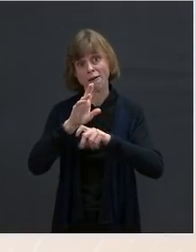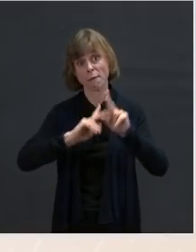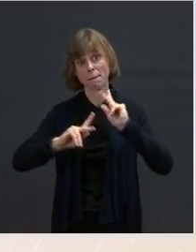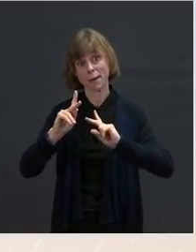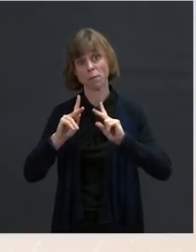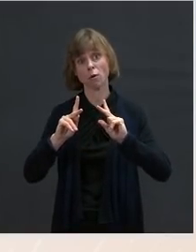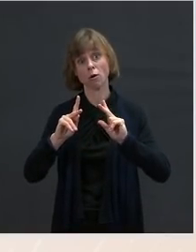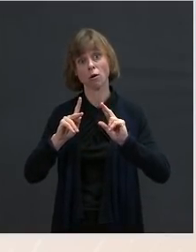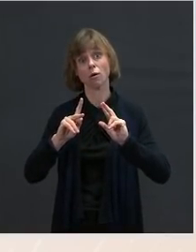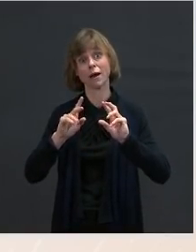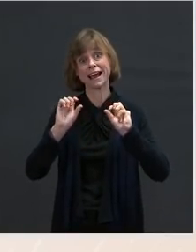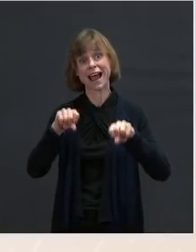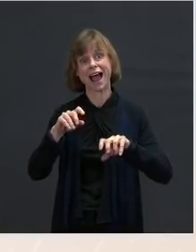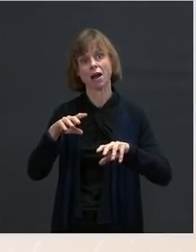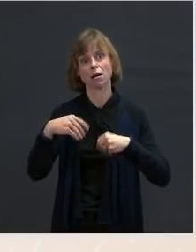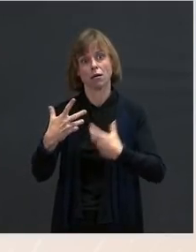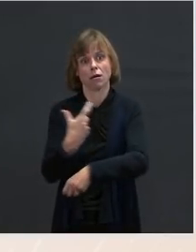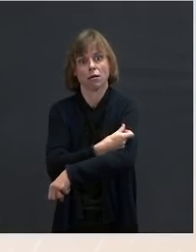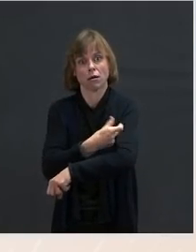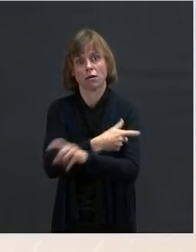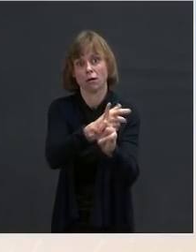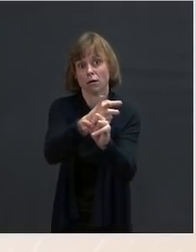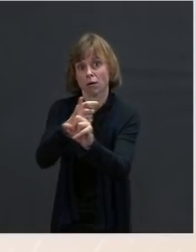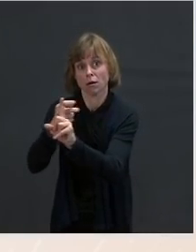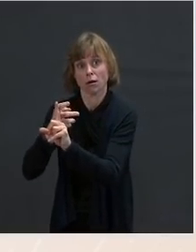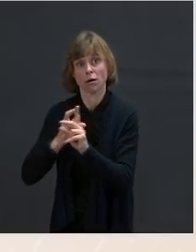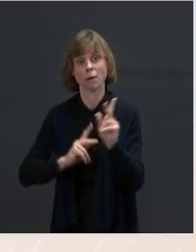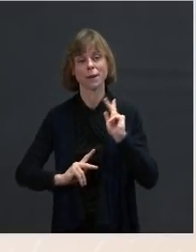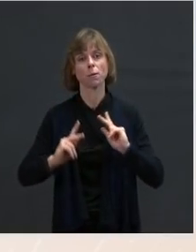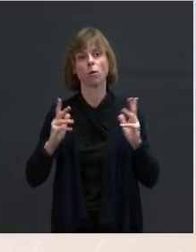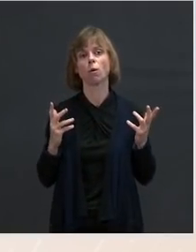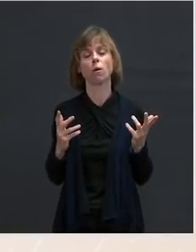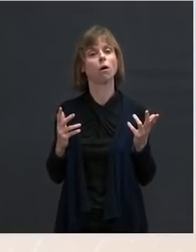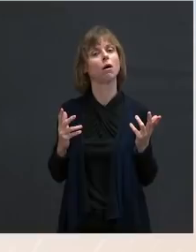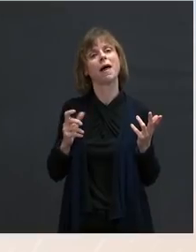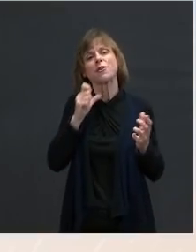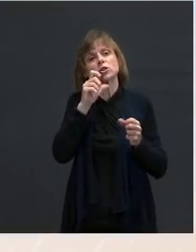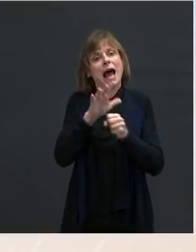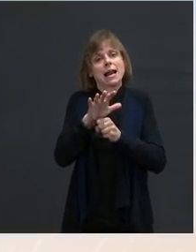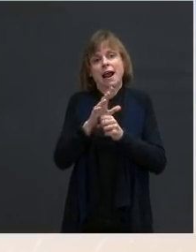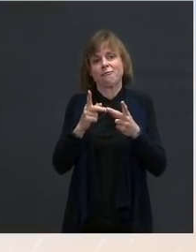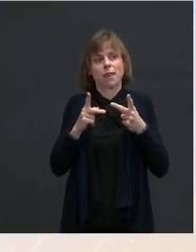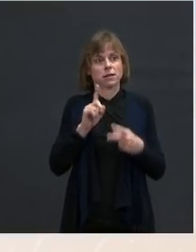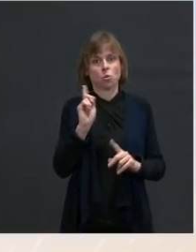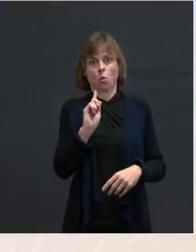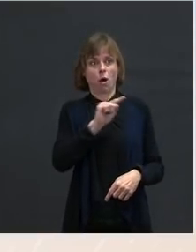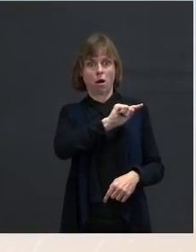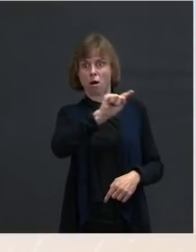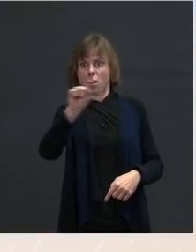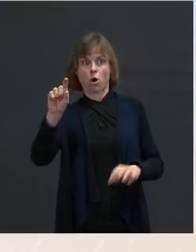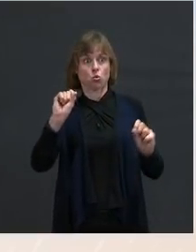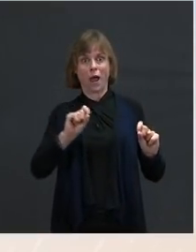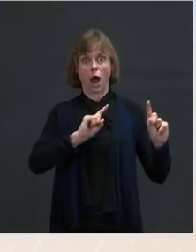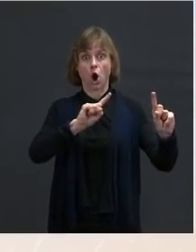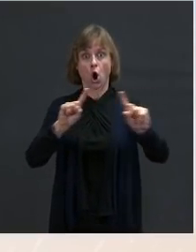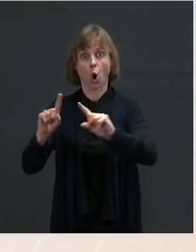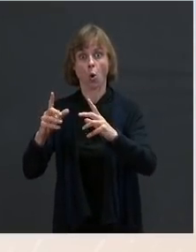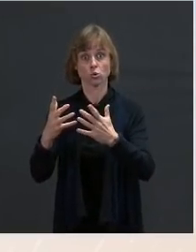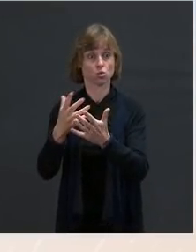and there were not enough places to -- for people to go to get those vaccines shot into their arms.